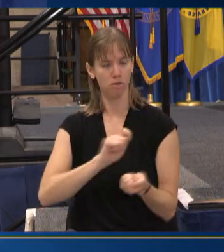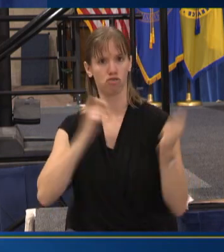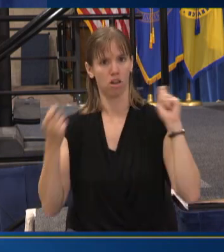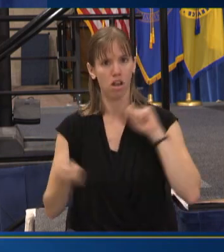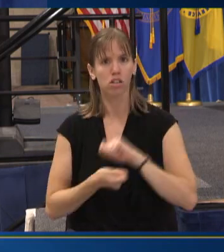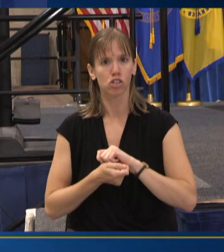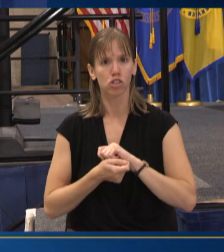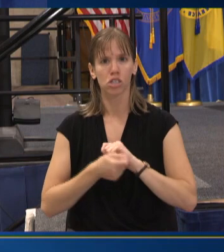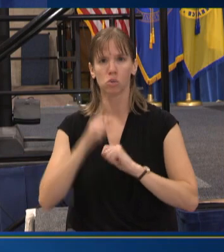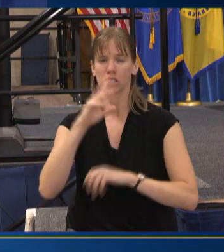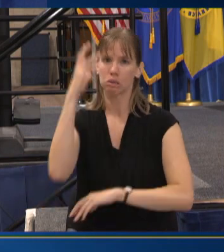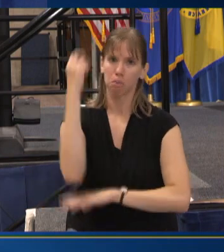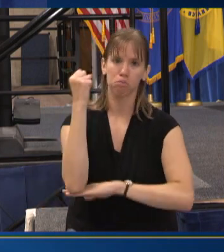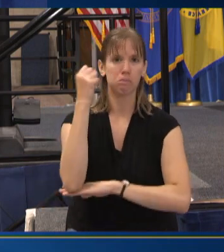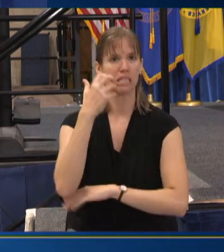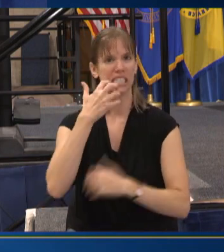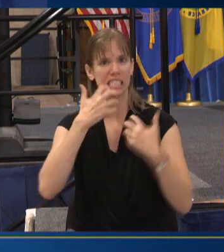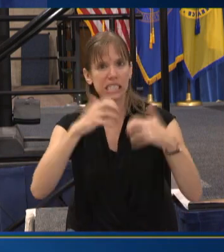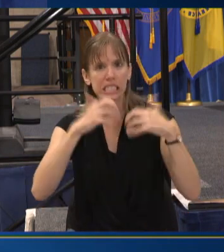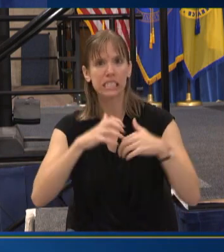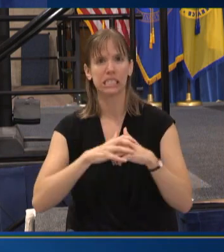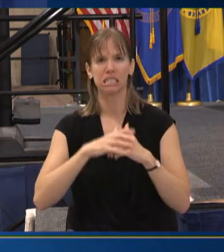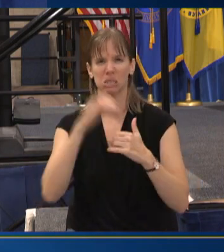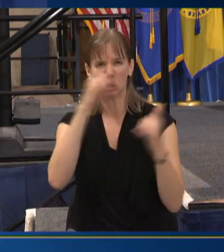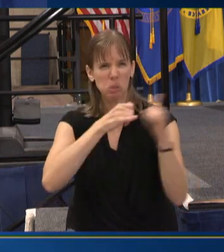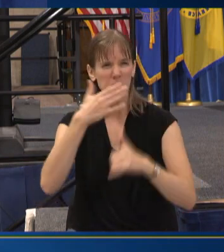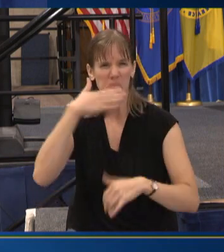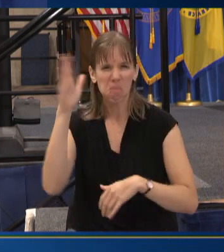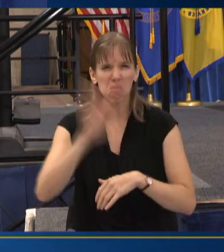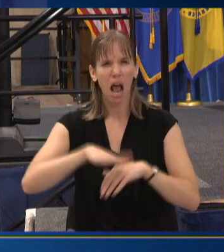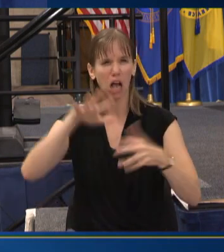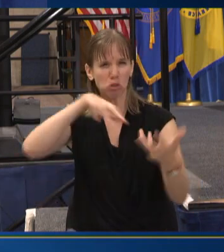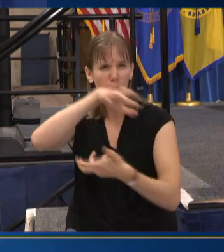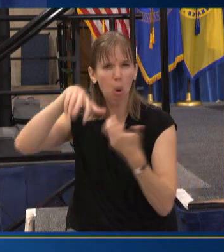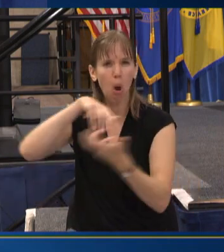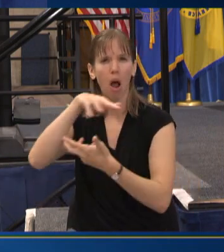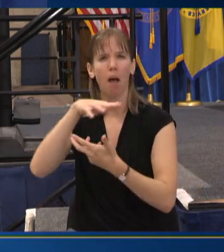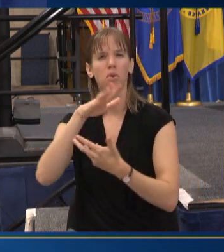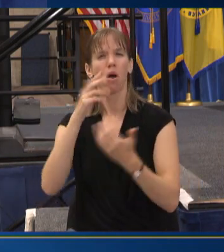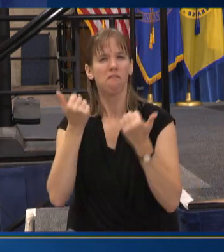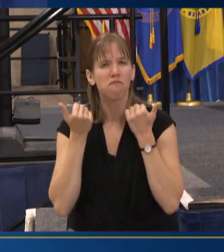setting heat, devastating storms, widespread wildfires, we're seeing unfold